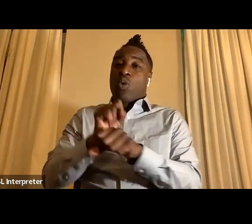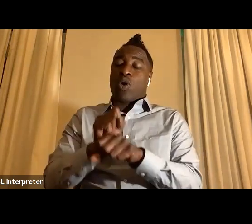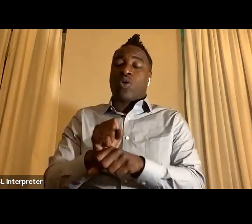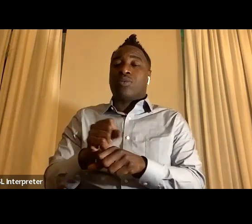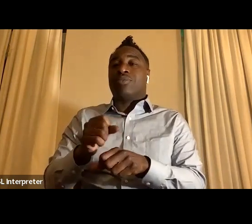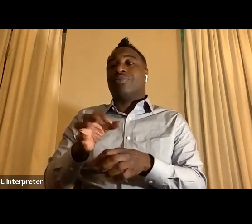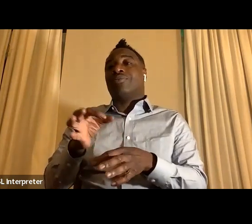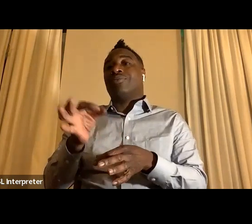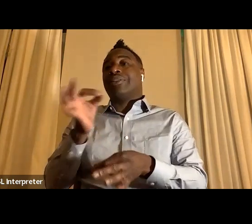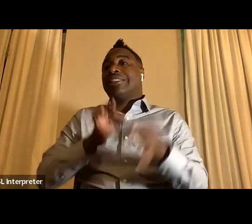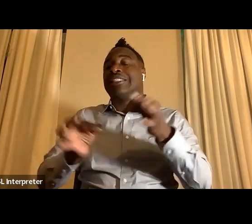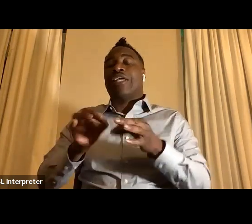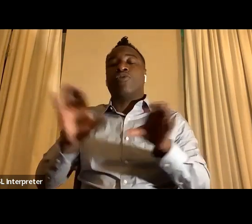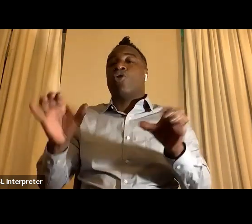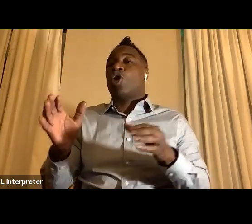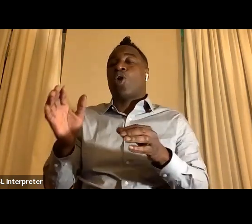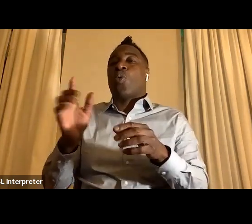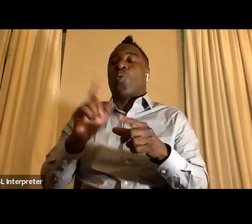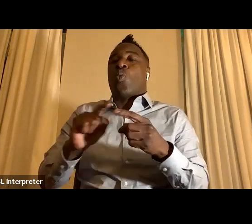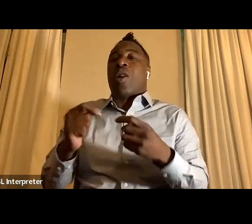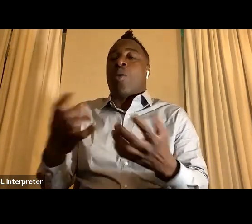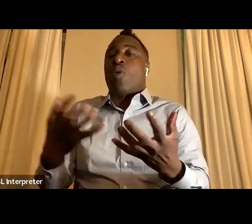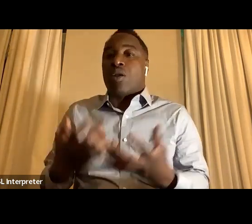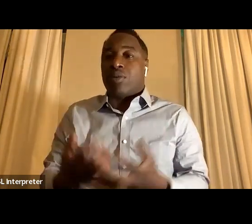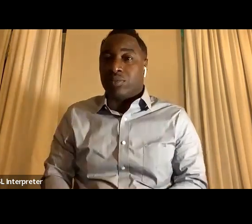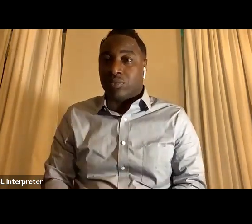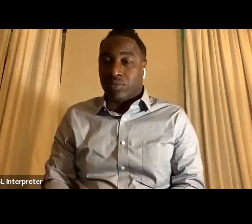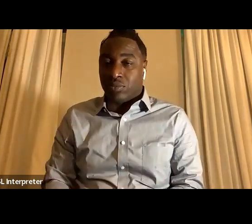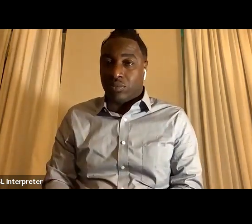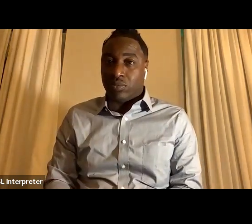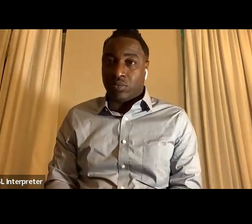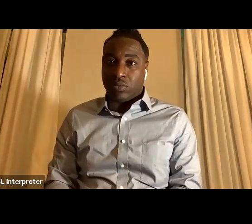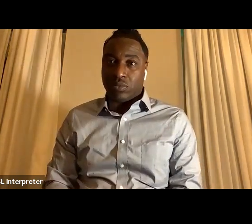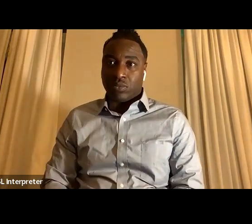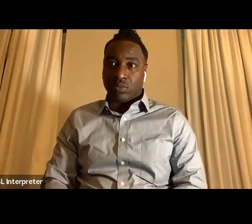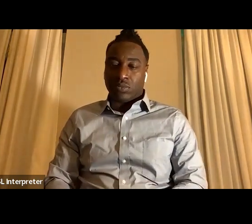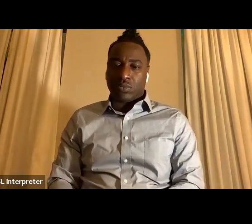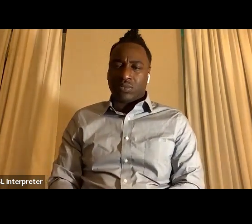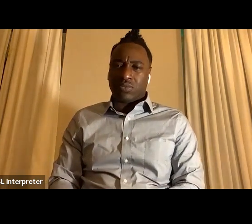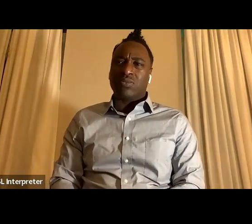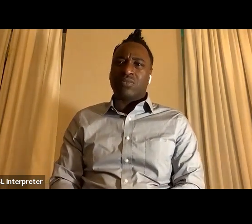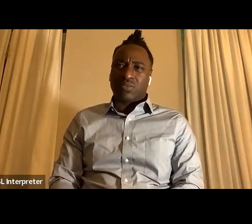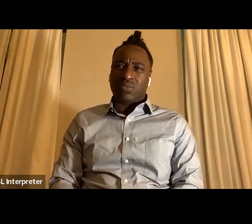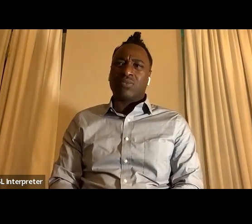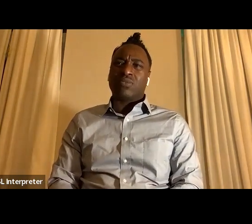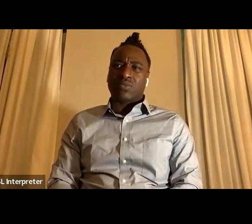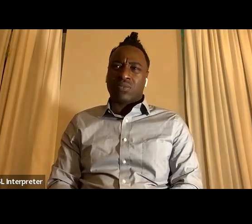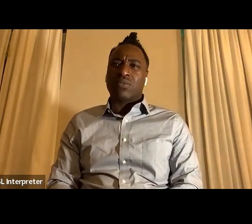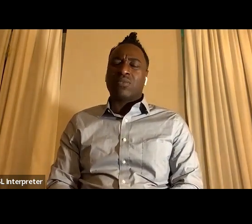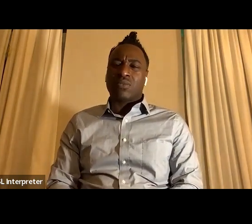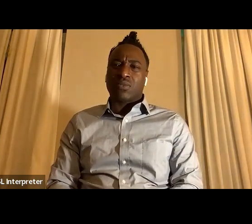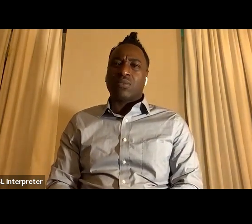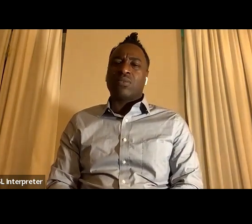I just so happen to get the chance, you know? Yeah, because I feel like I've just